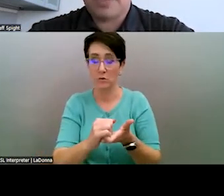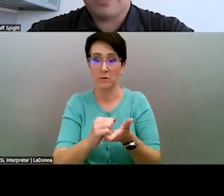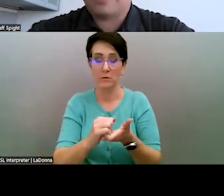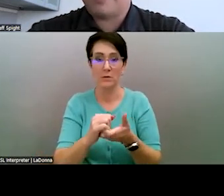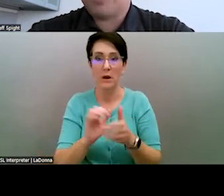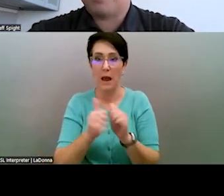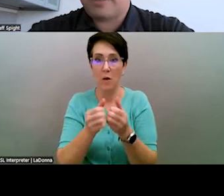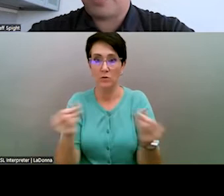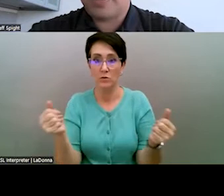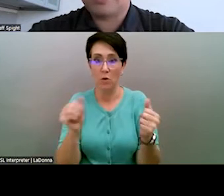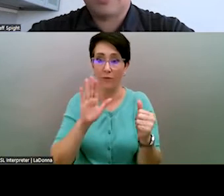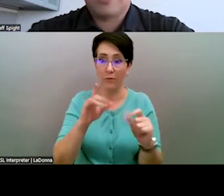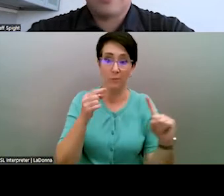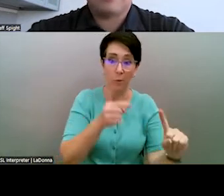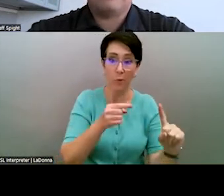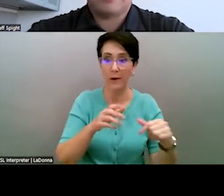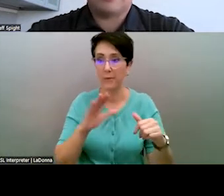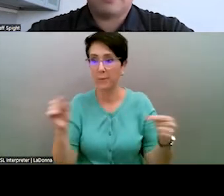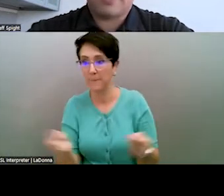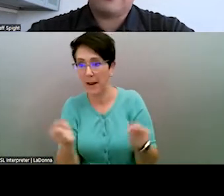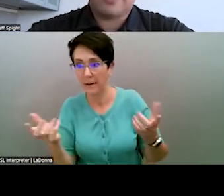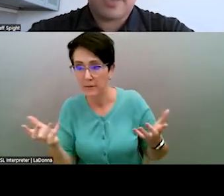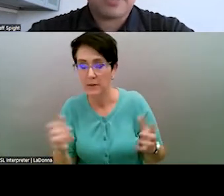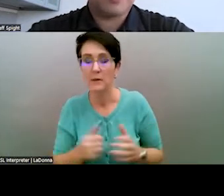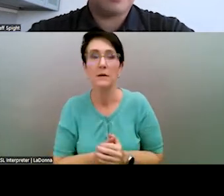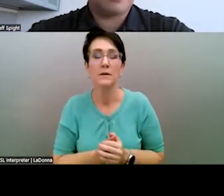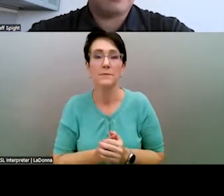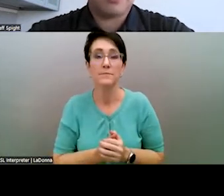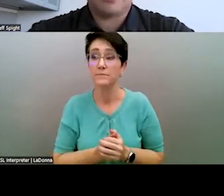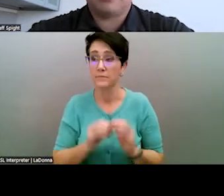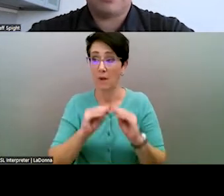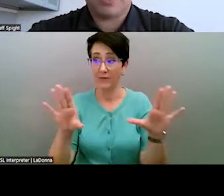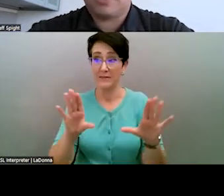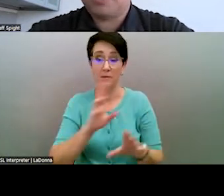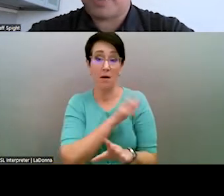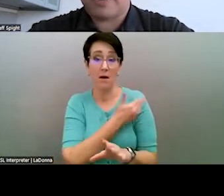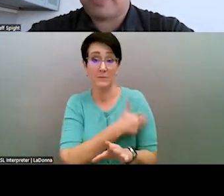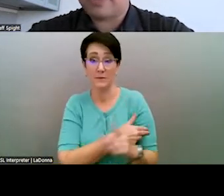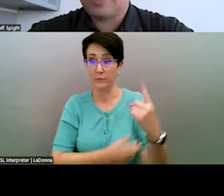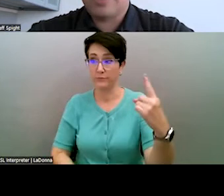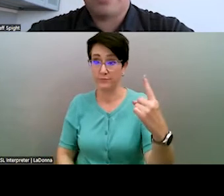THEIR MAJOR PAIN POINTS. AND THE HOSPITAL AND EMERGENCY ROOMS ARE A HUGE PARTNER FOR US. WE GET